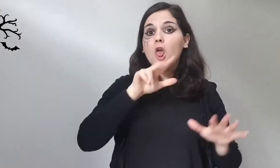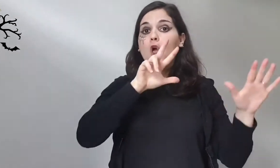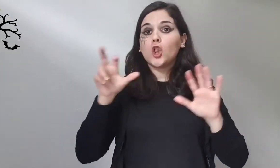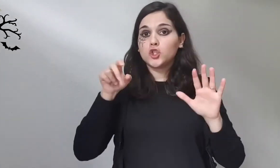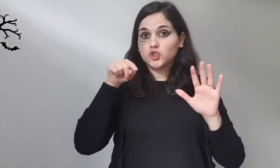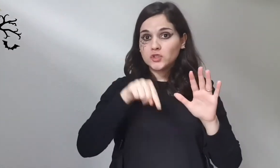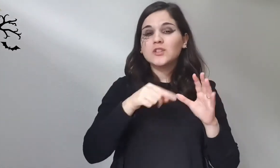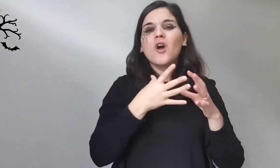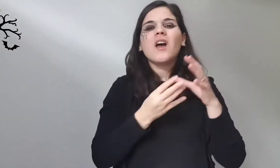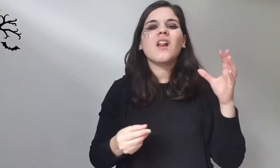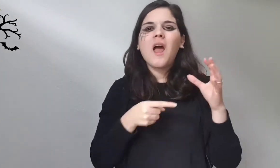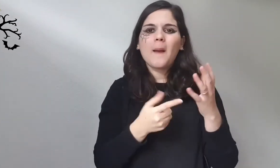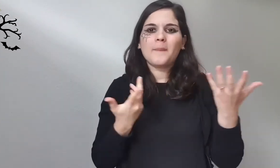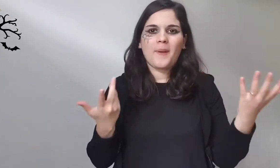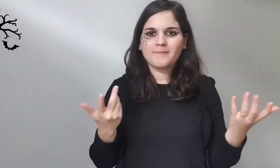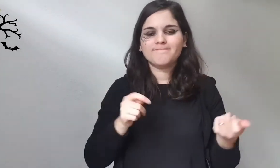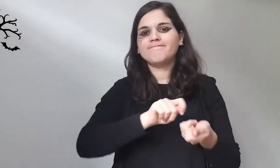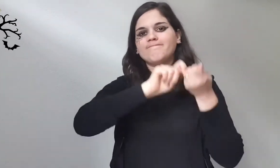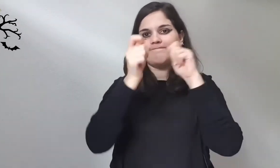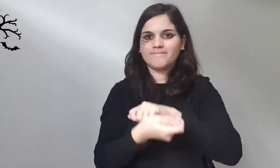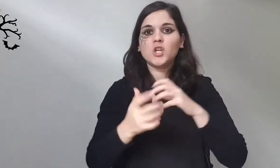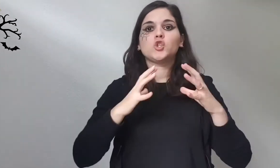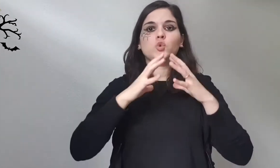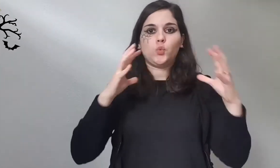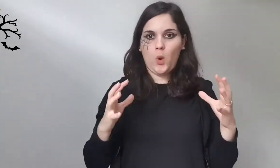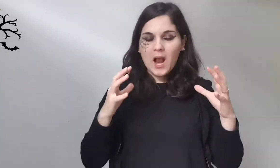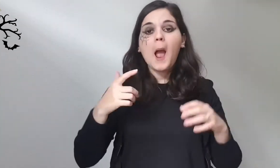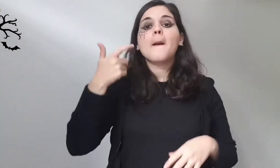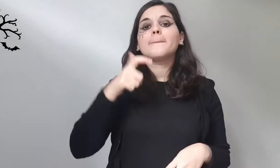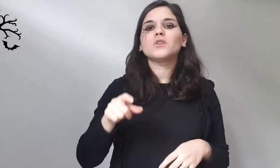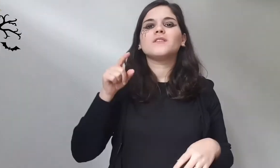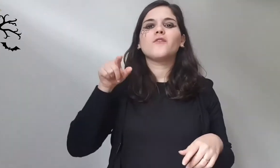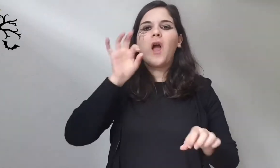but since 1800 the turnip was replaced by the pumpkin